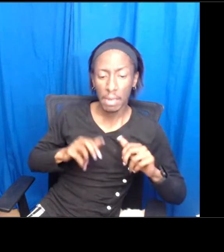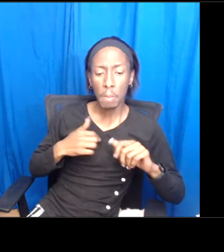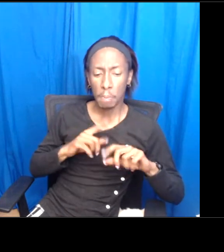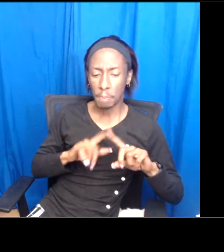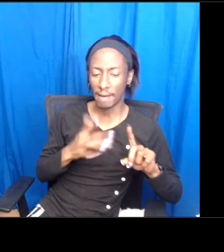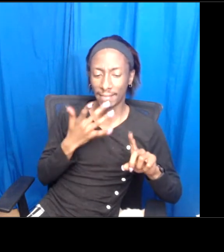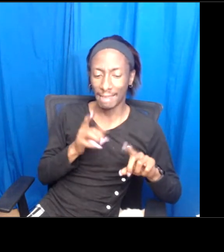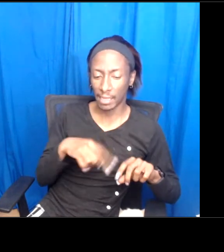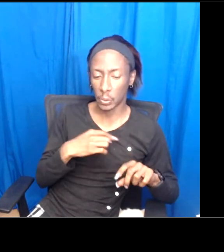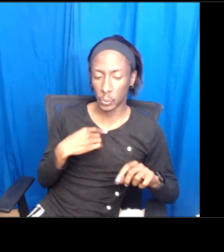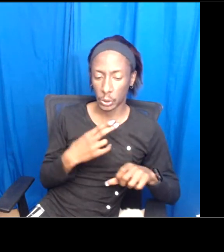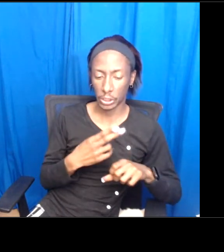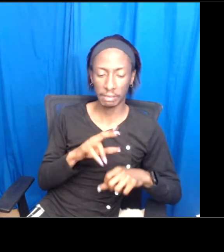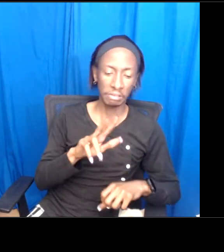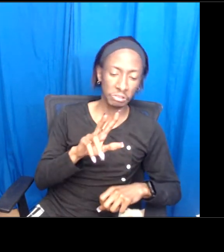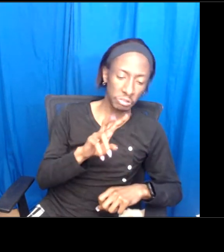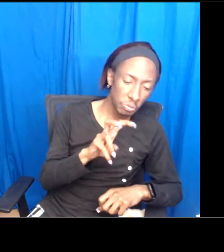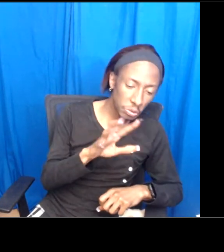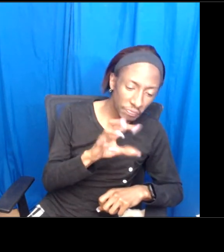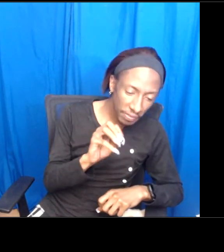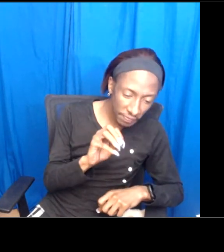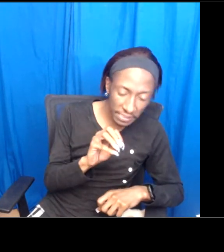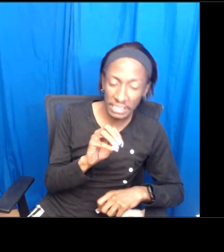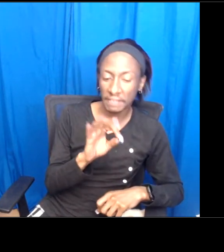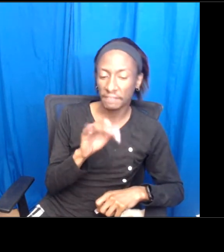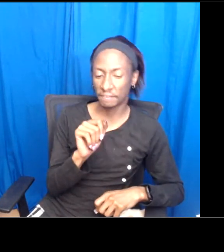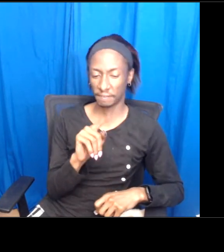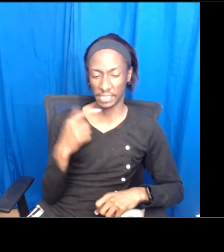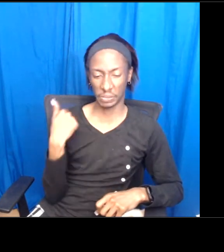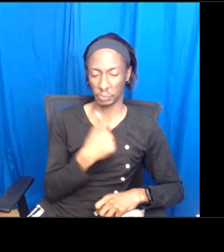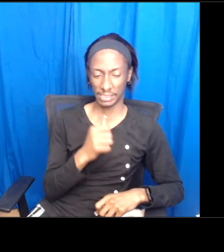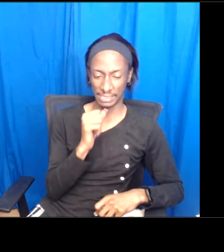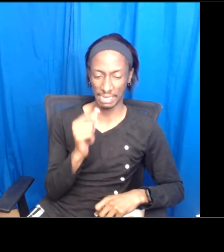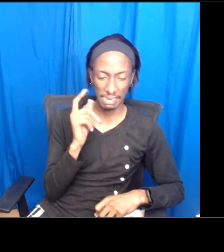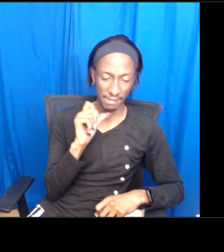And generally we don't see any reaction. Occasionally they might put their head up.